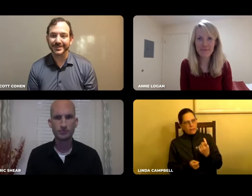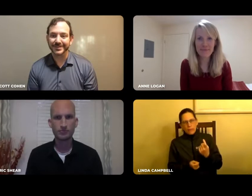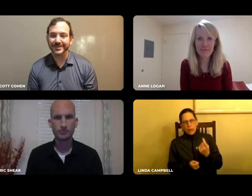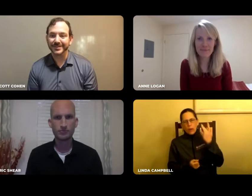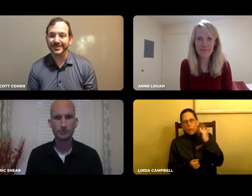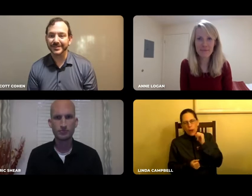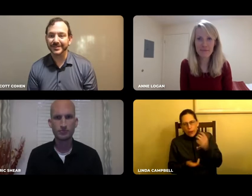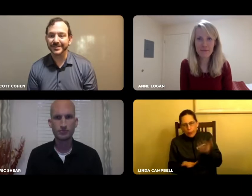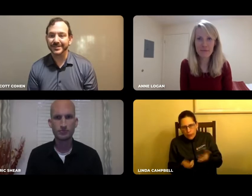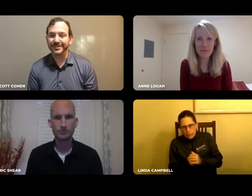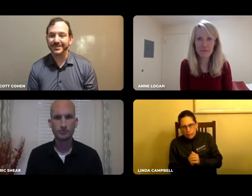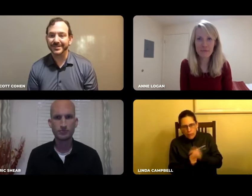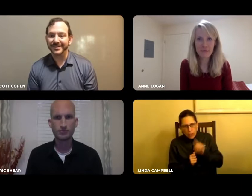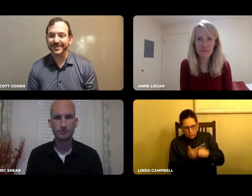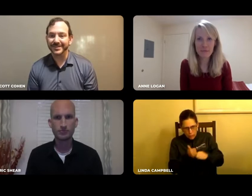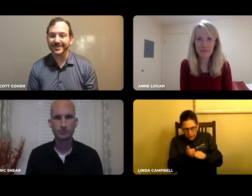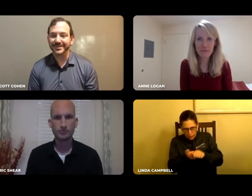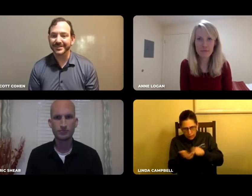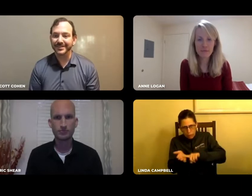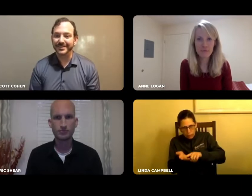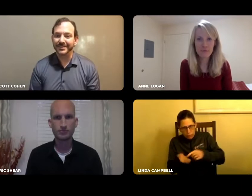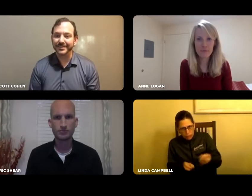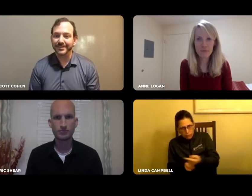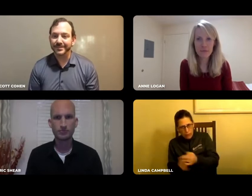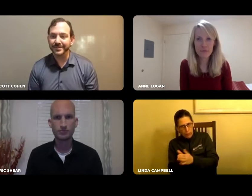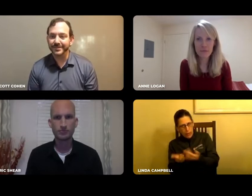I'd ask a question and they'd say "Why don't you research that?"